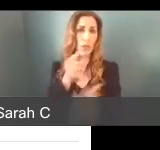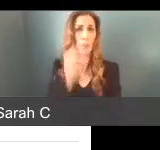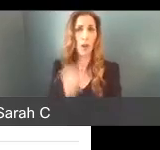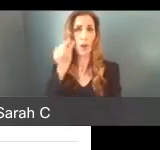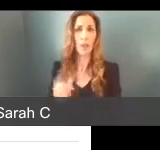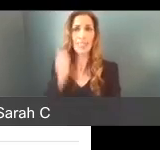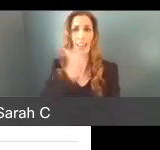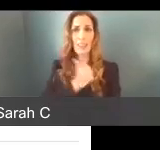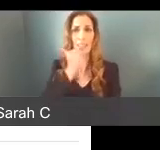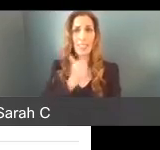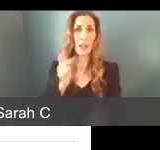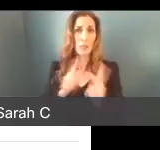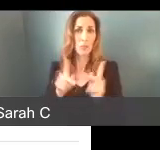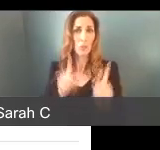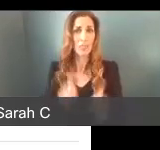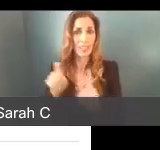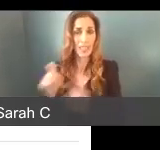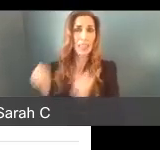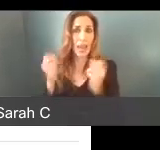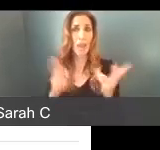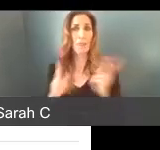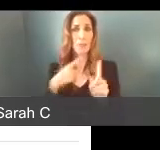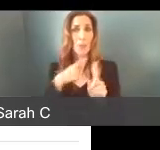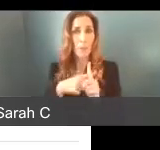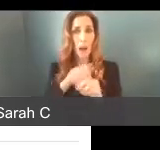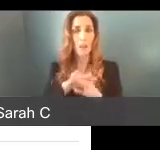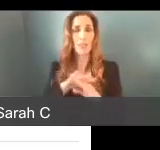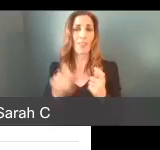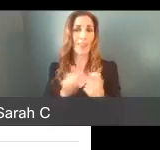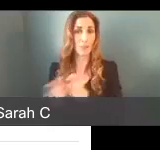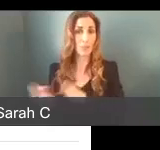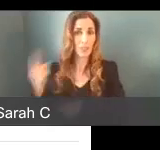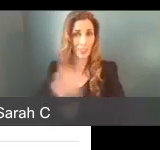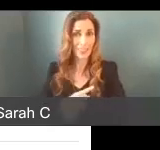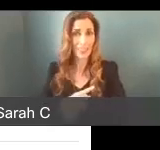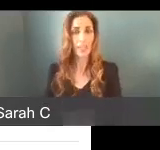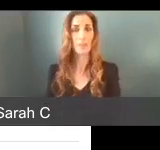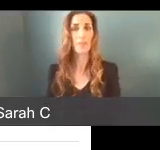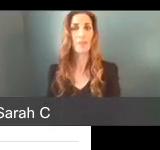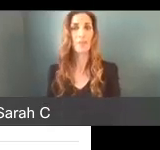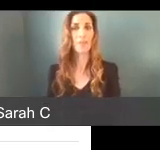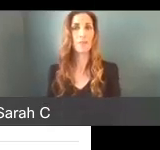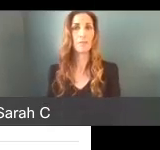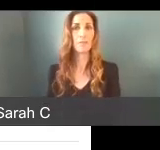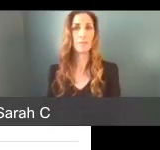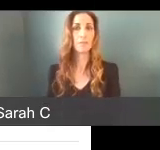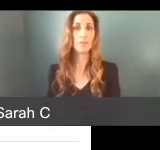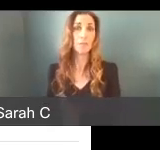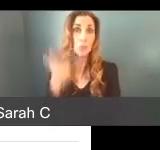tested and how many people were positive on that date and you can see, again, over there on the right